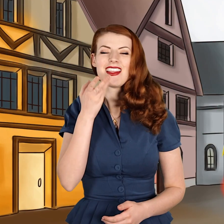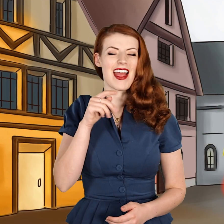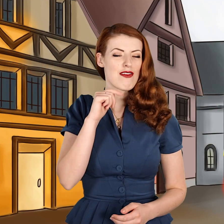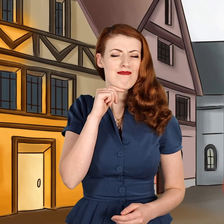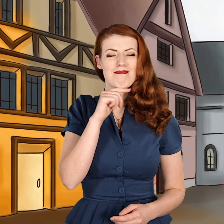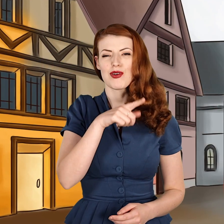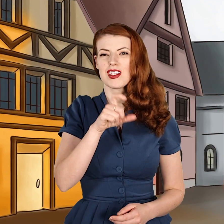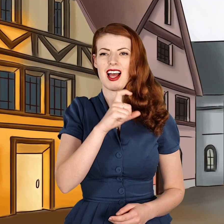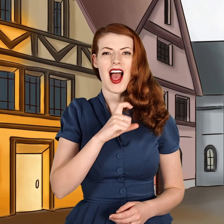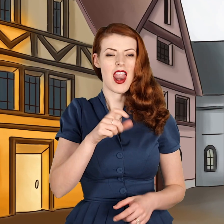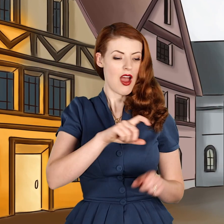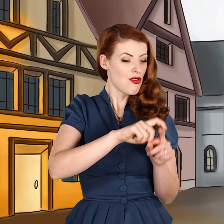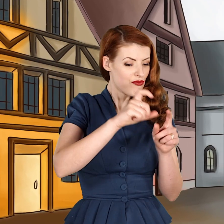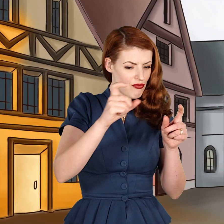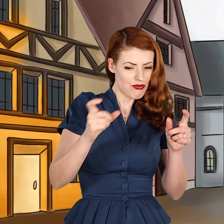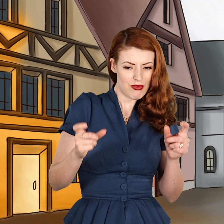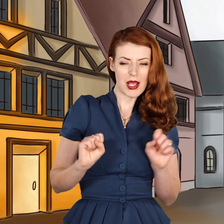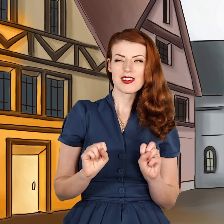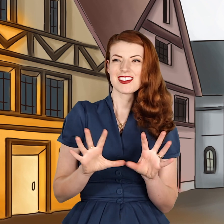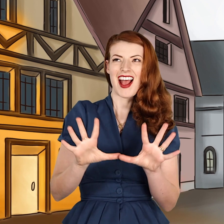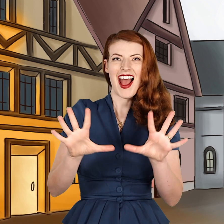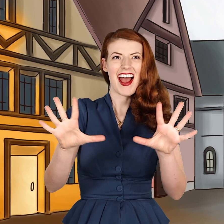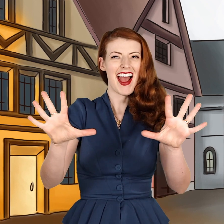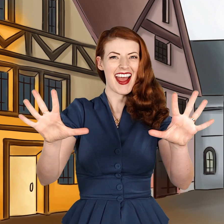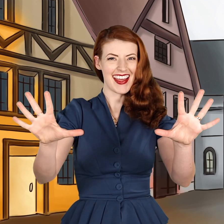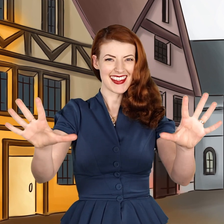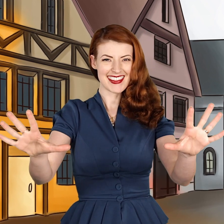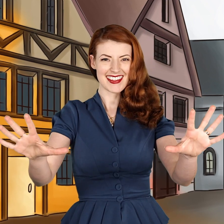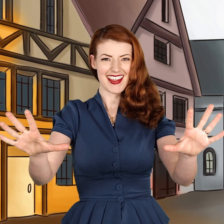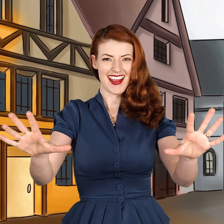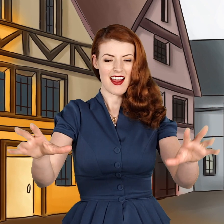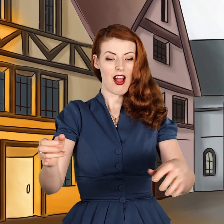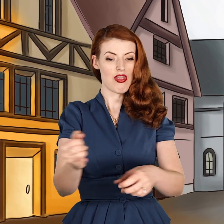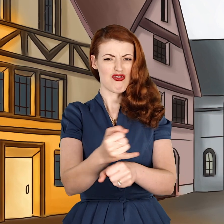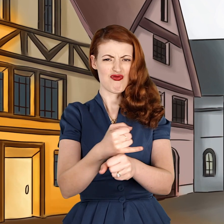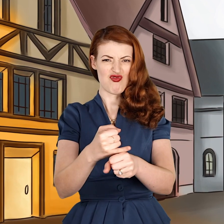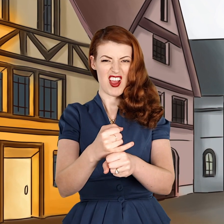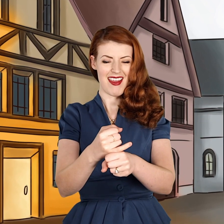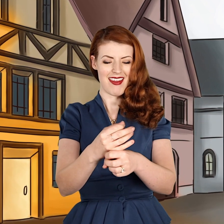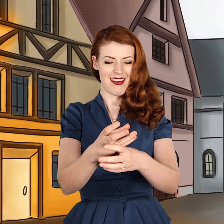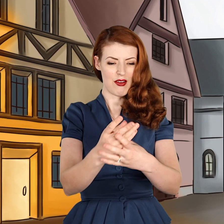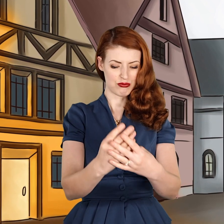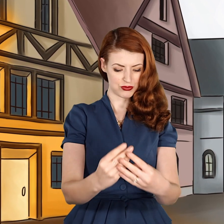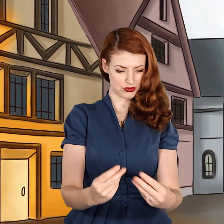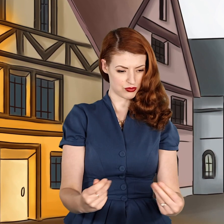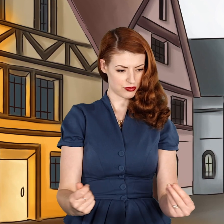For each day that passed, the boy’s rays were cast, and the town’s grey began to leave.